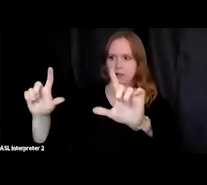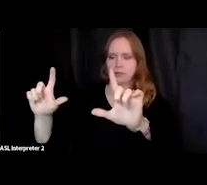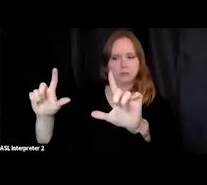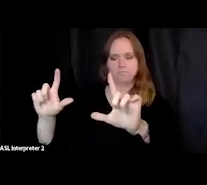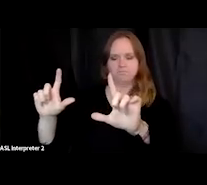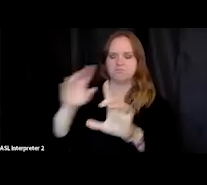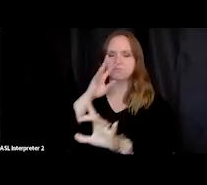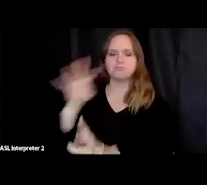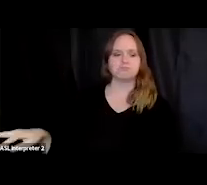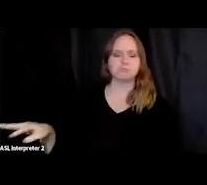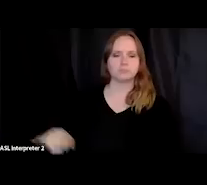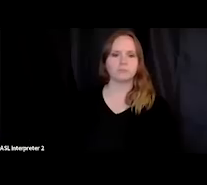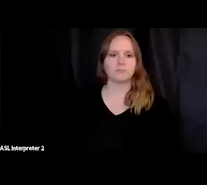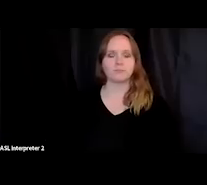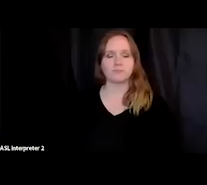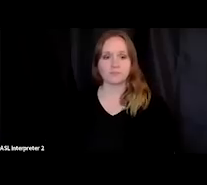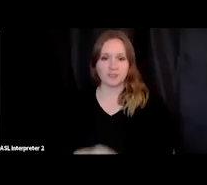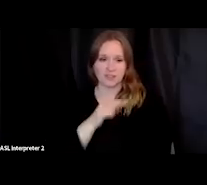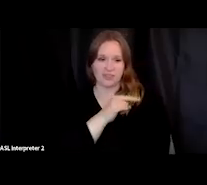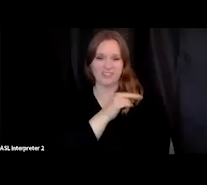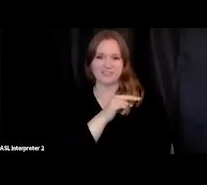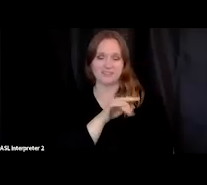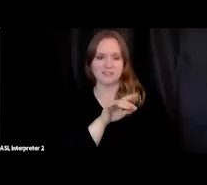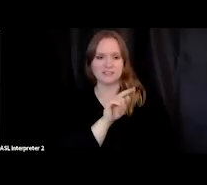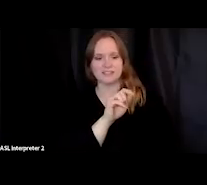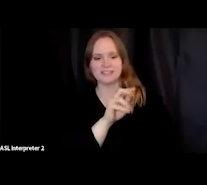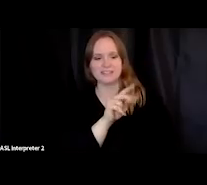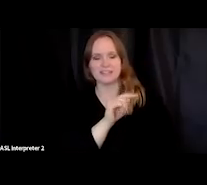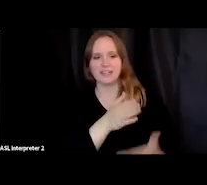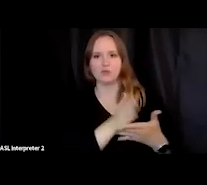and this is, you know, attached to a mental health disability.